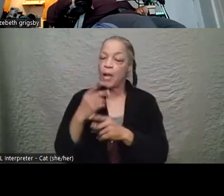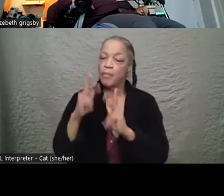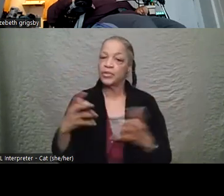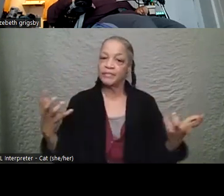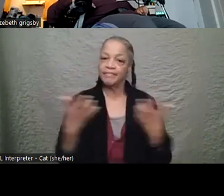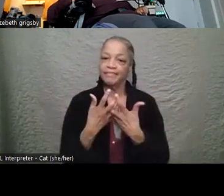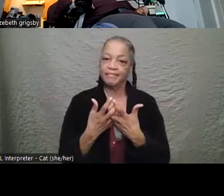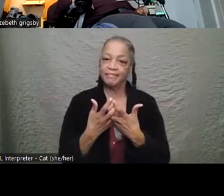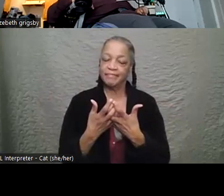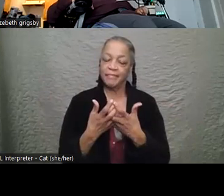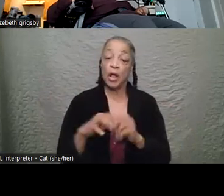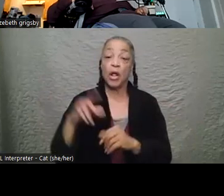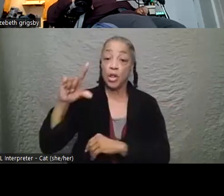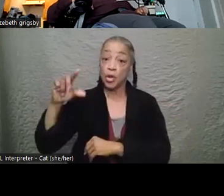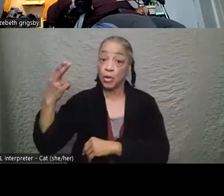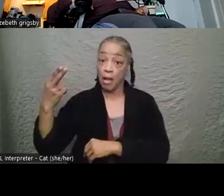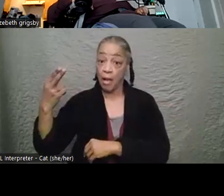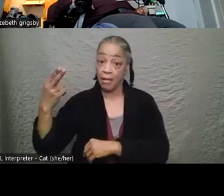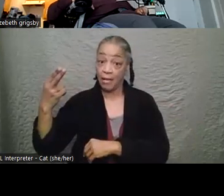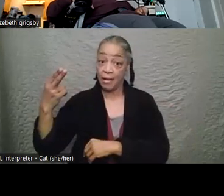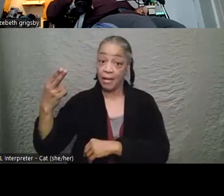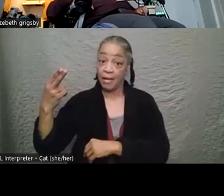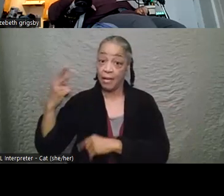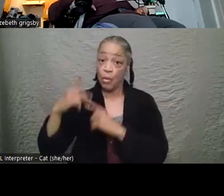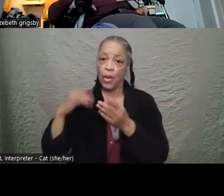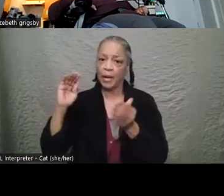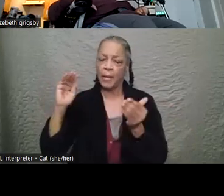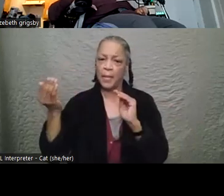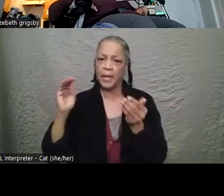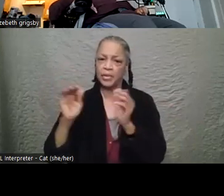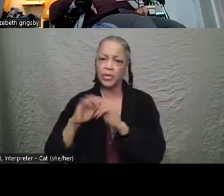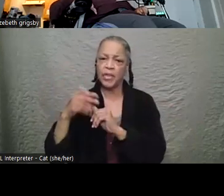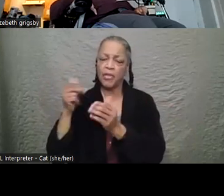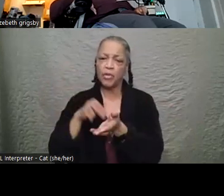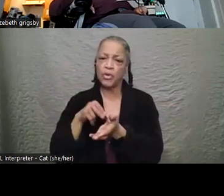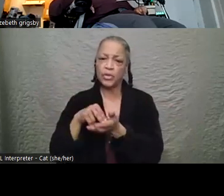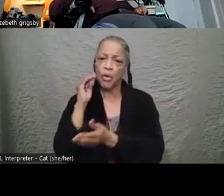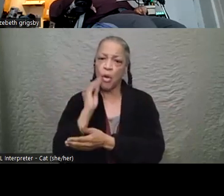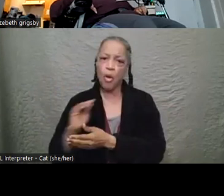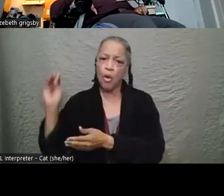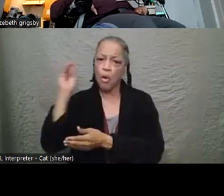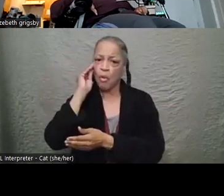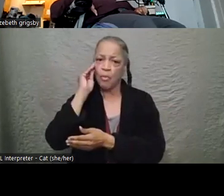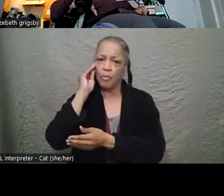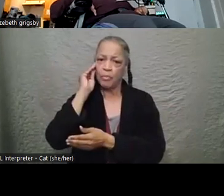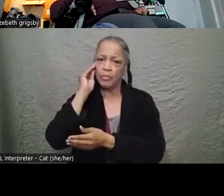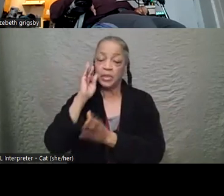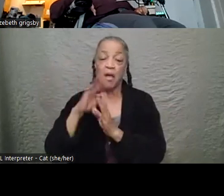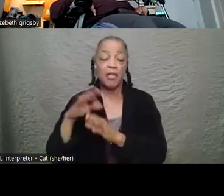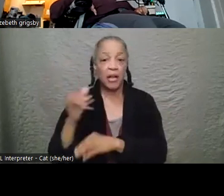Laguna Honda: when compared with other nursing homes that are like hell on earth, this was